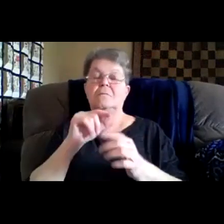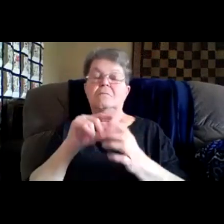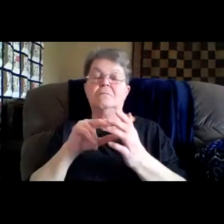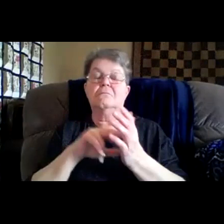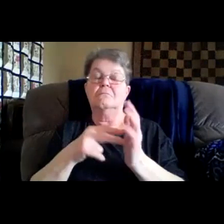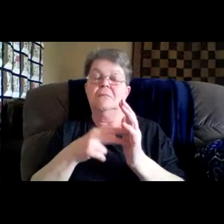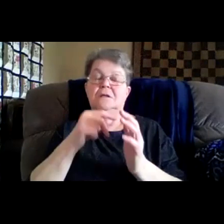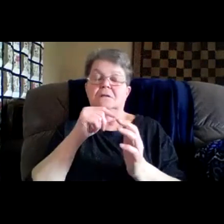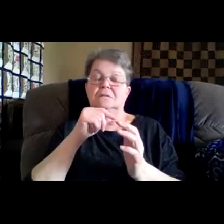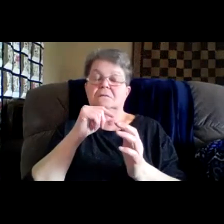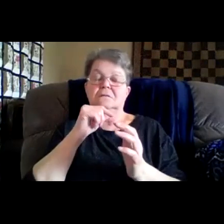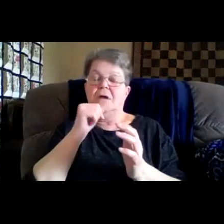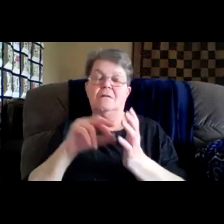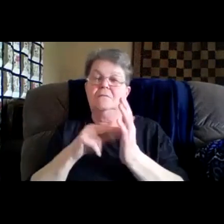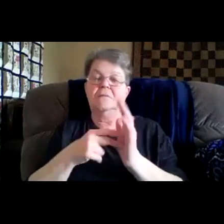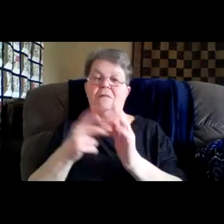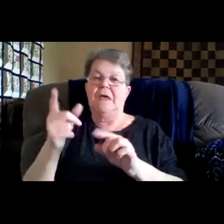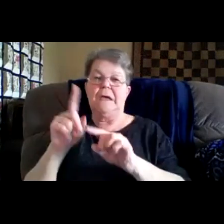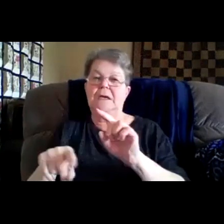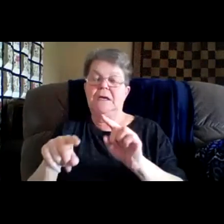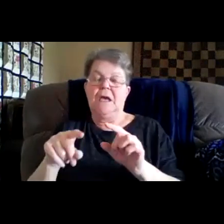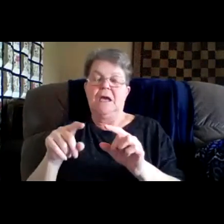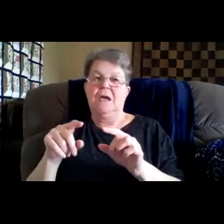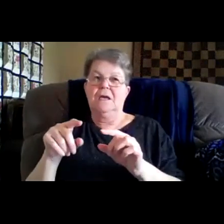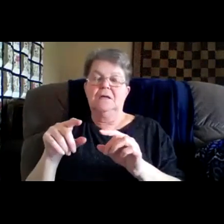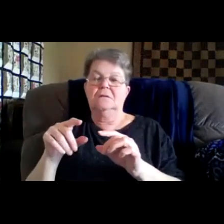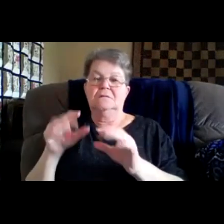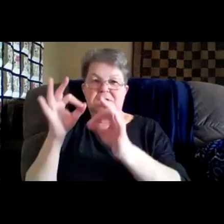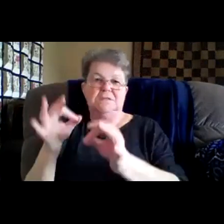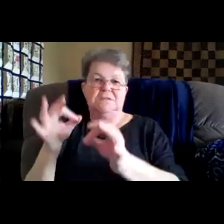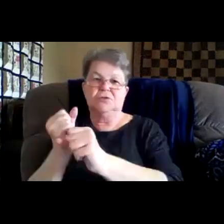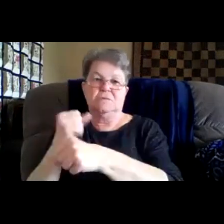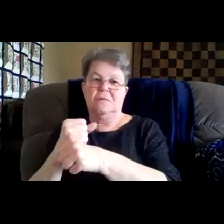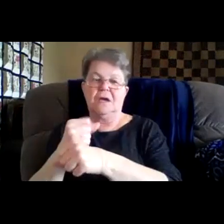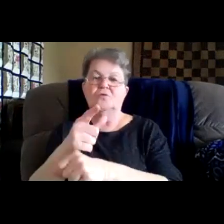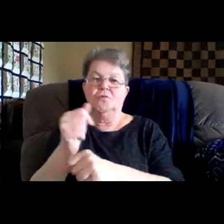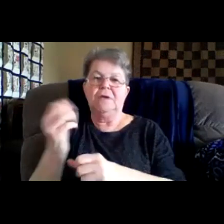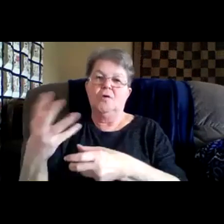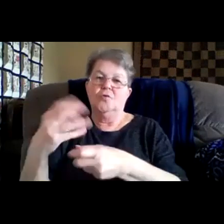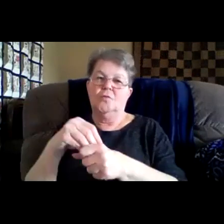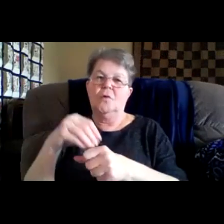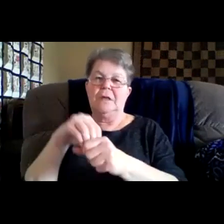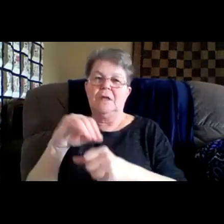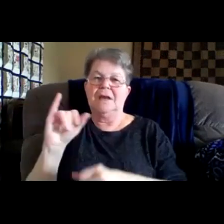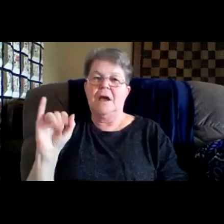that promotes supported decision-making beginning in pre-K. For example, you could incorporate into IEP